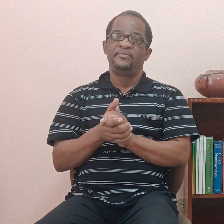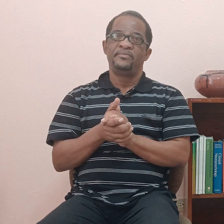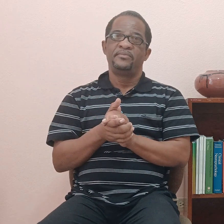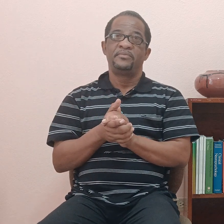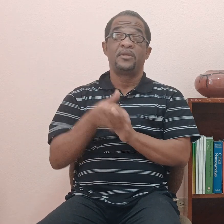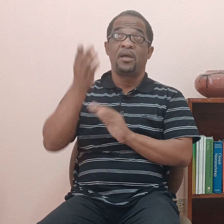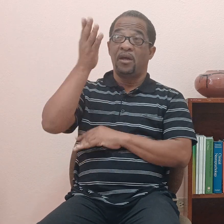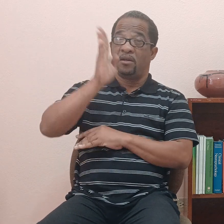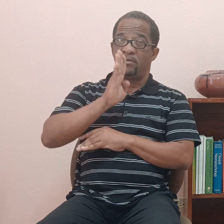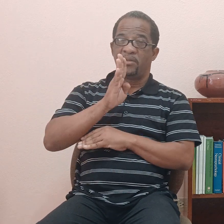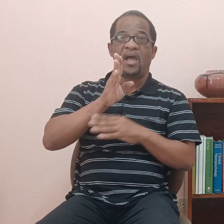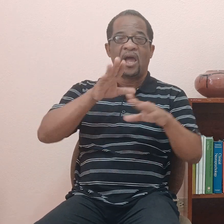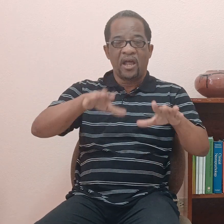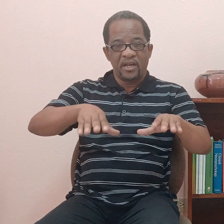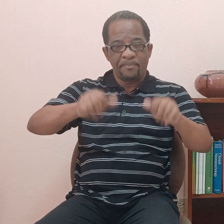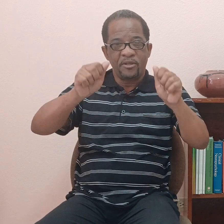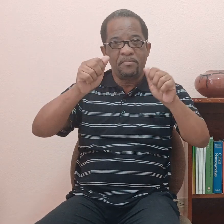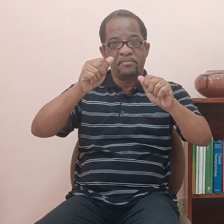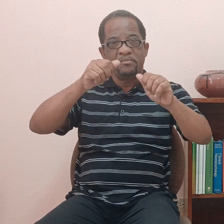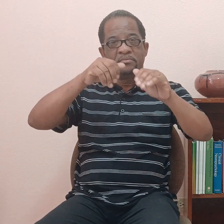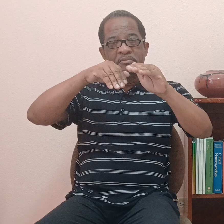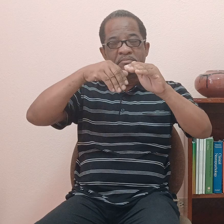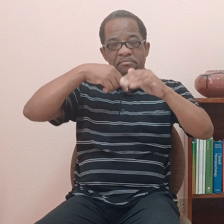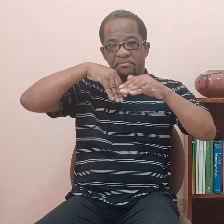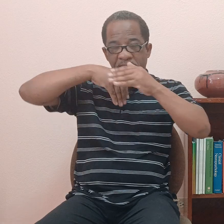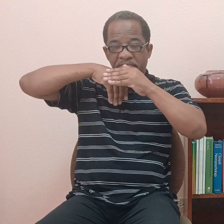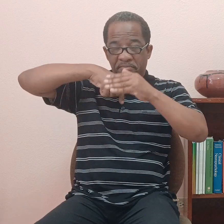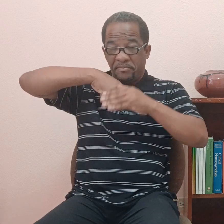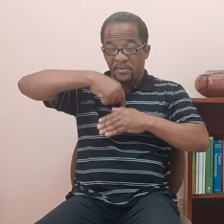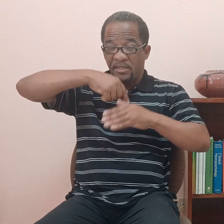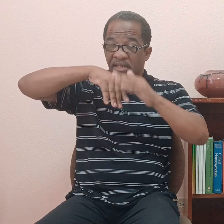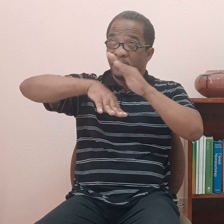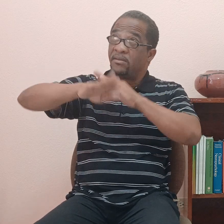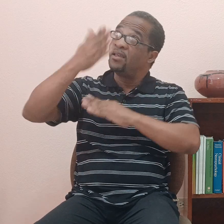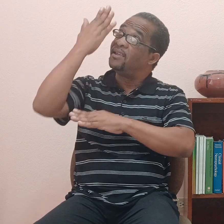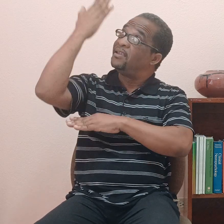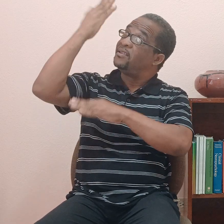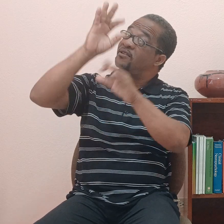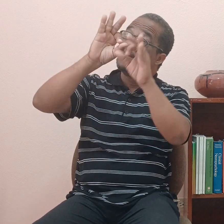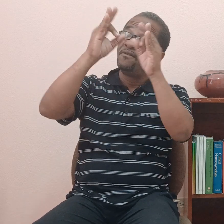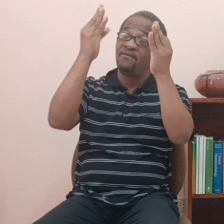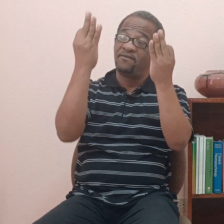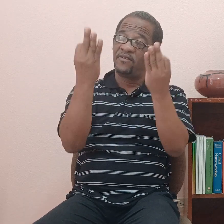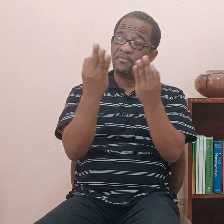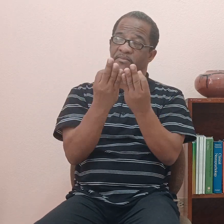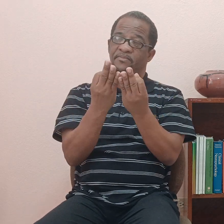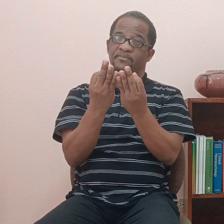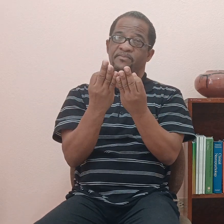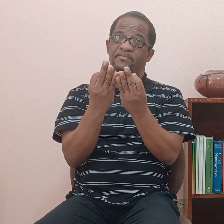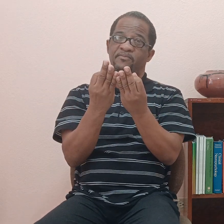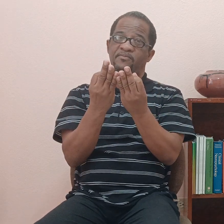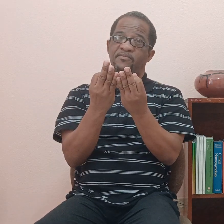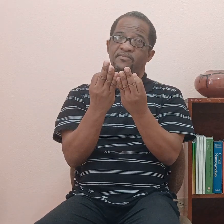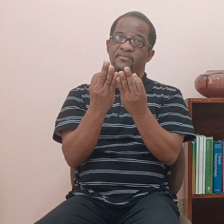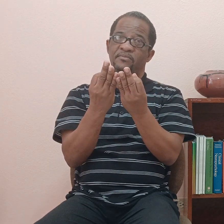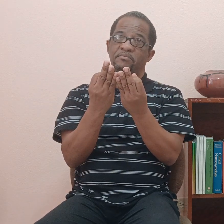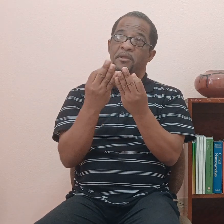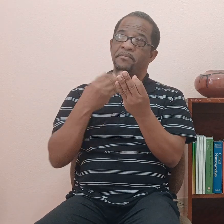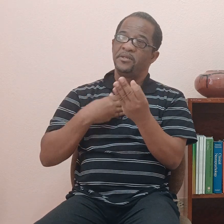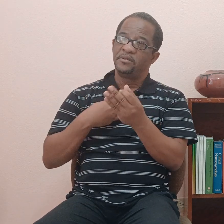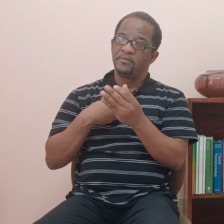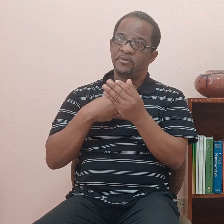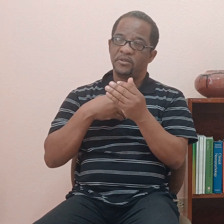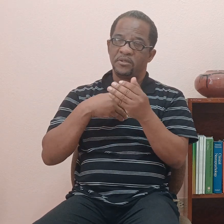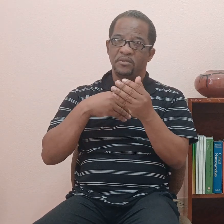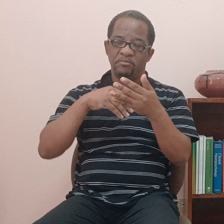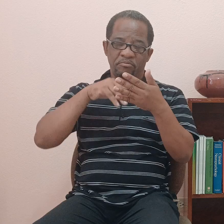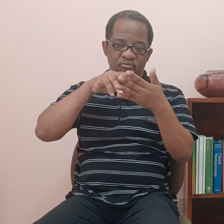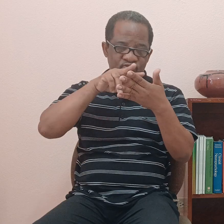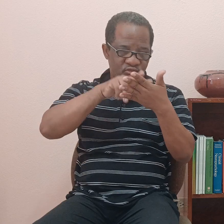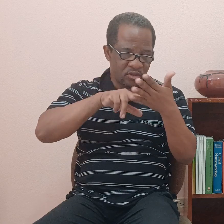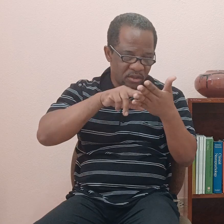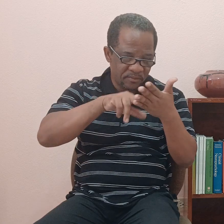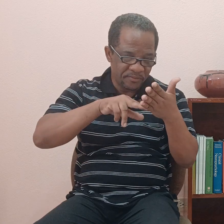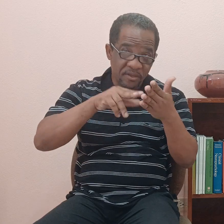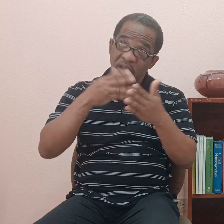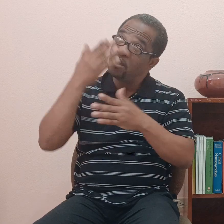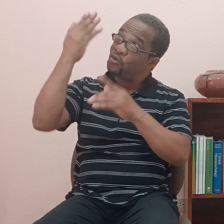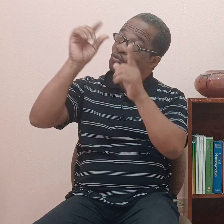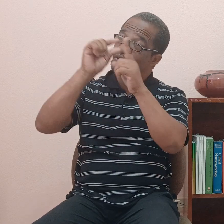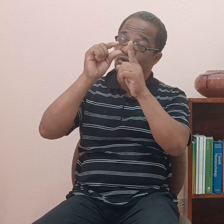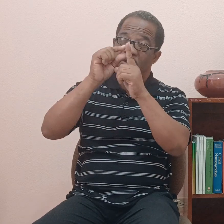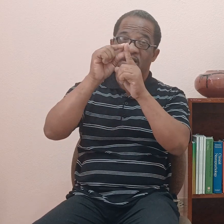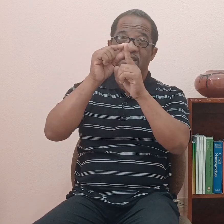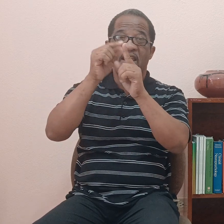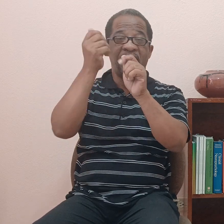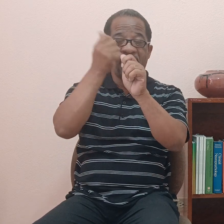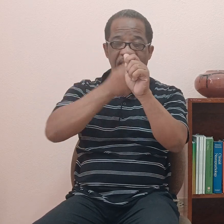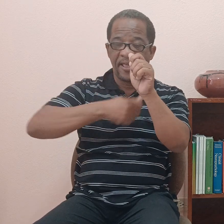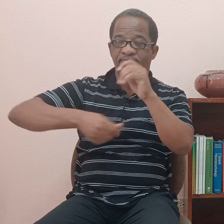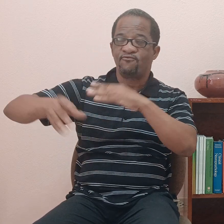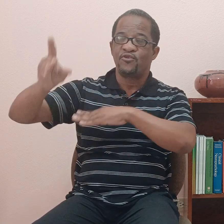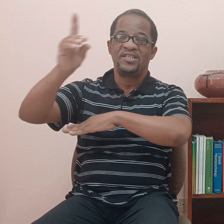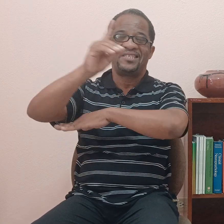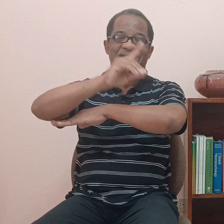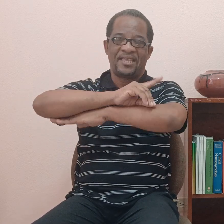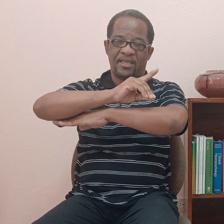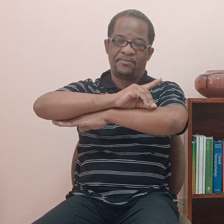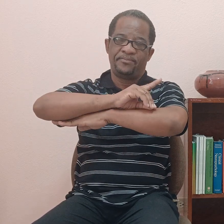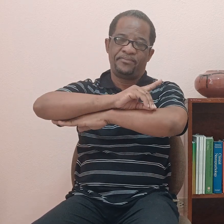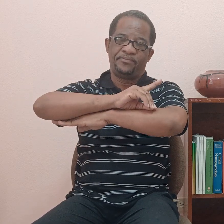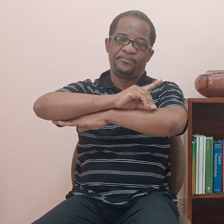God has adopted me into His family. I spend time in the Word each day.